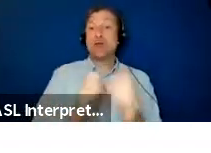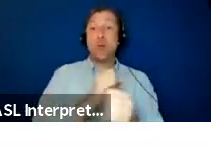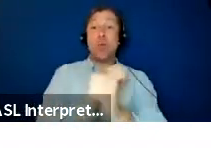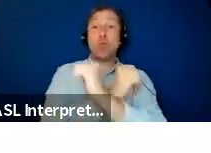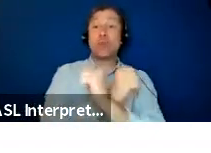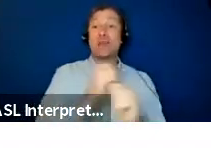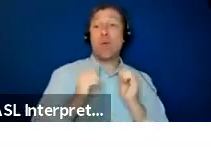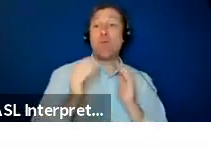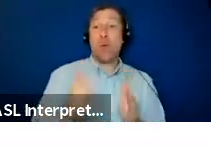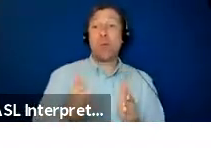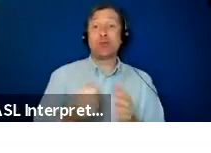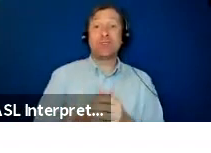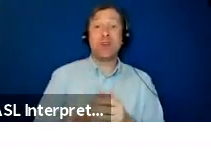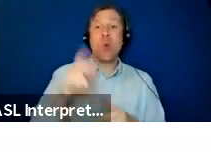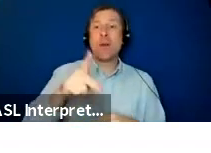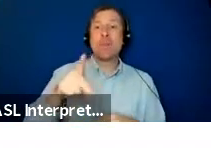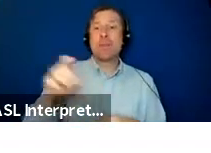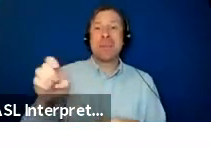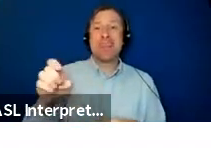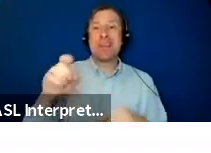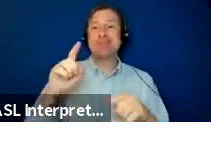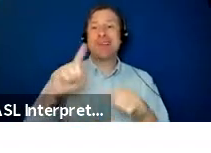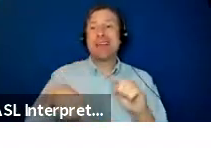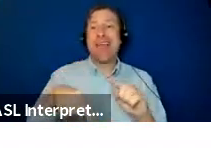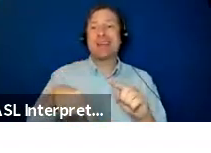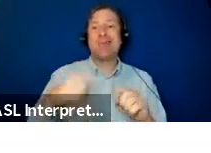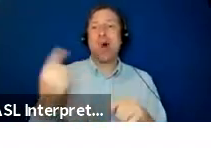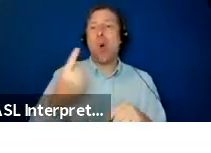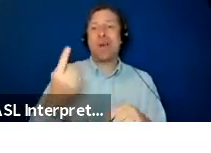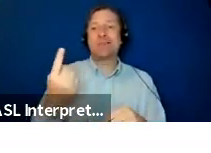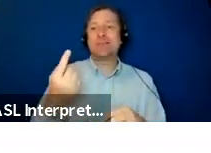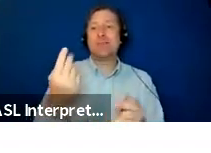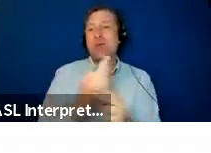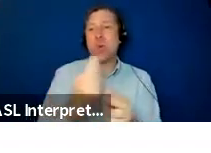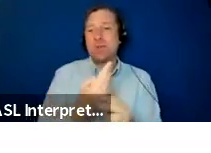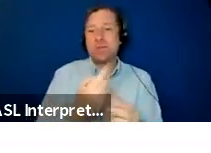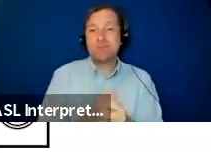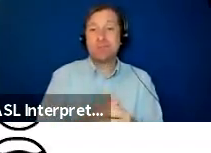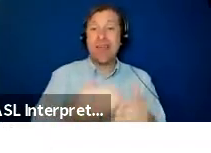during those times when PPE can't always be used. And finally, a COVID Compliance Supervisor,